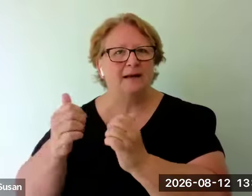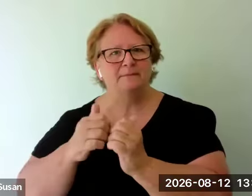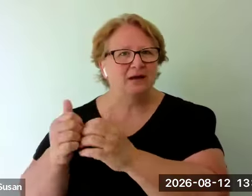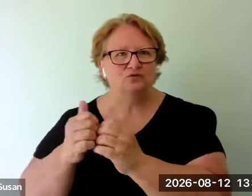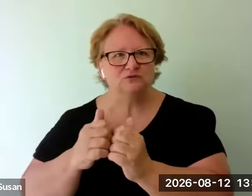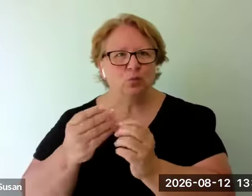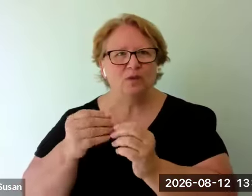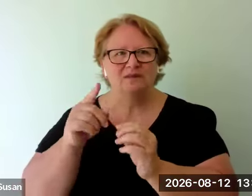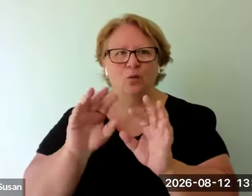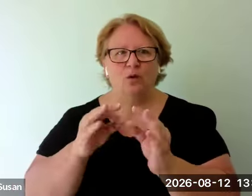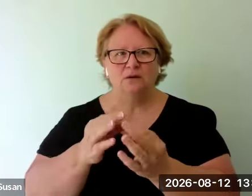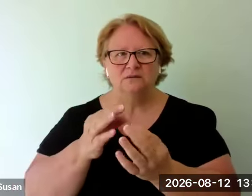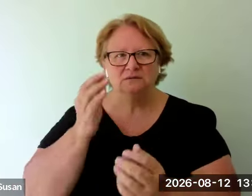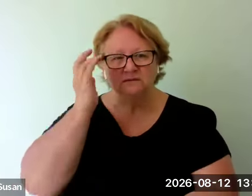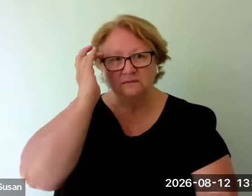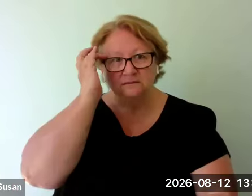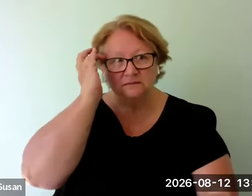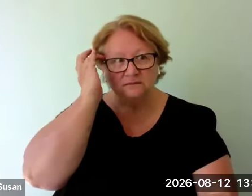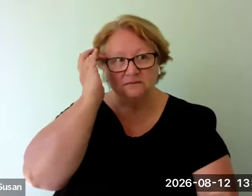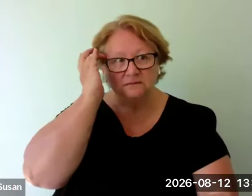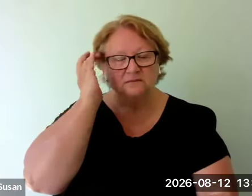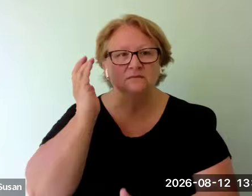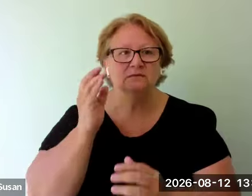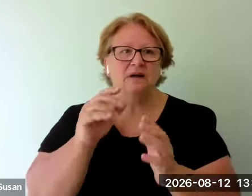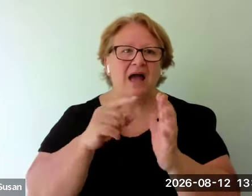. They're from another institution at a university